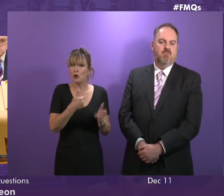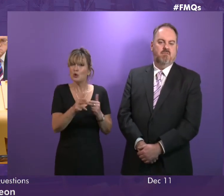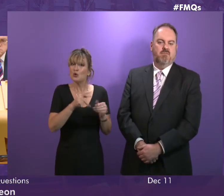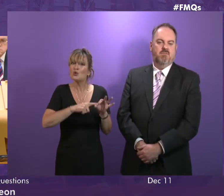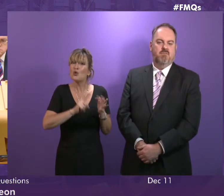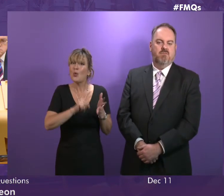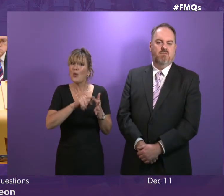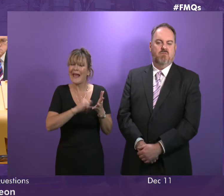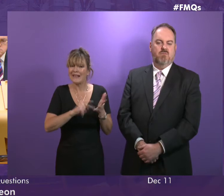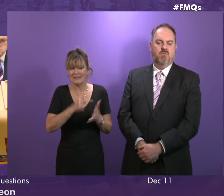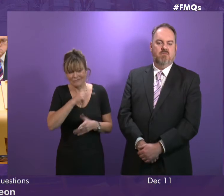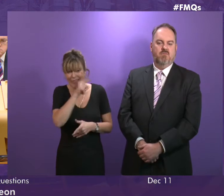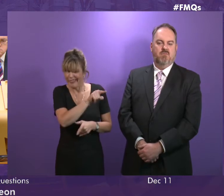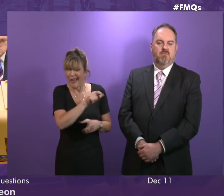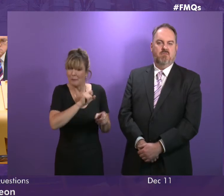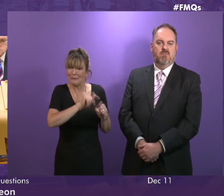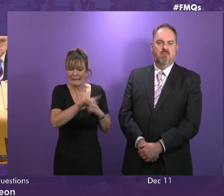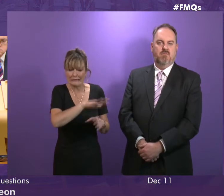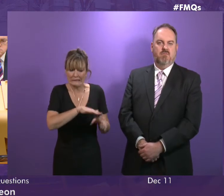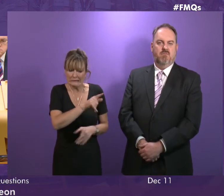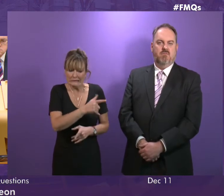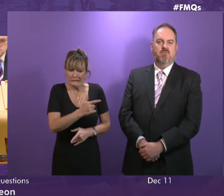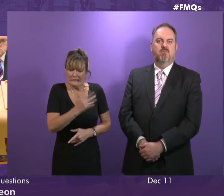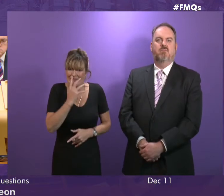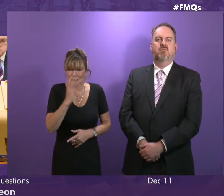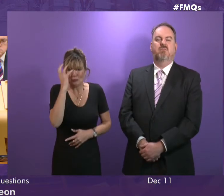Some of the cuts that are happening at Newsquest in particular are deeply concerning. I will